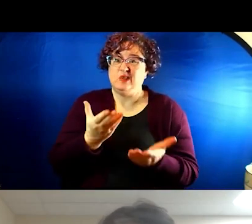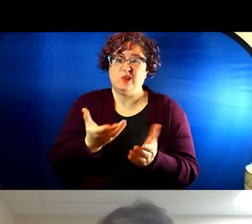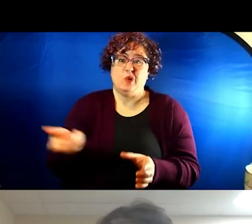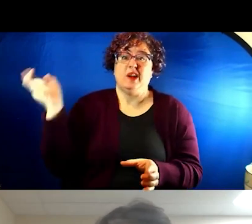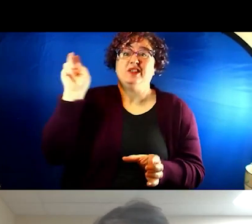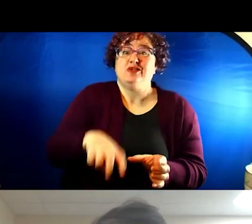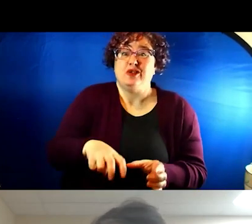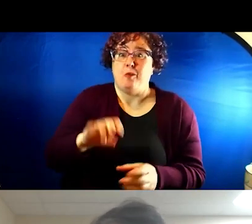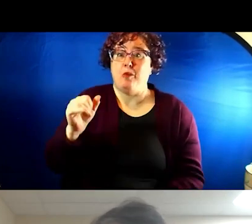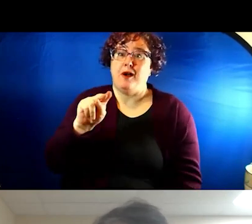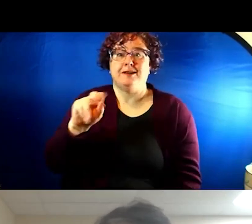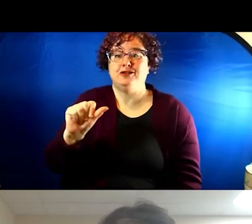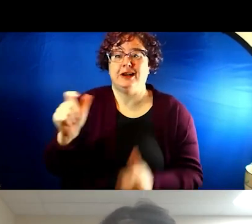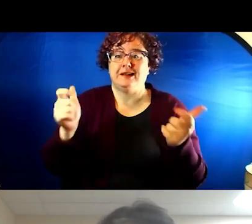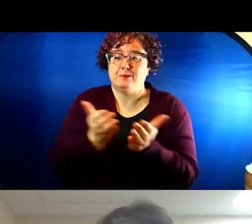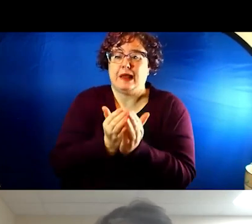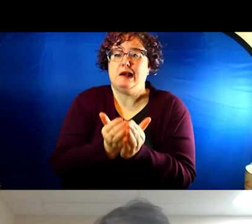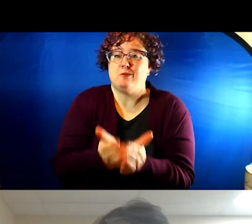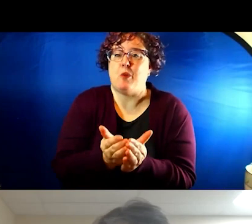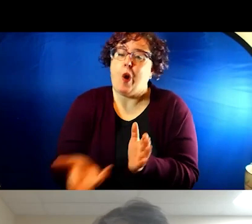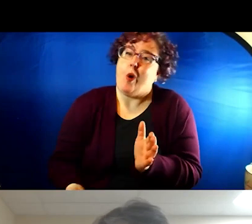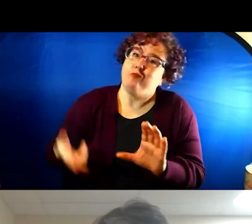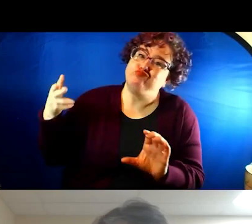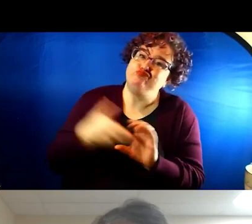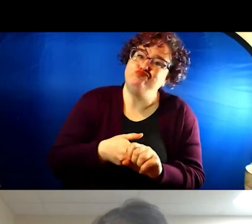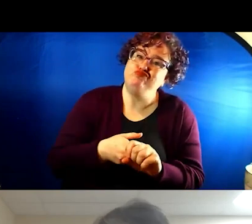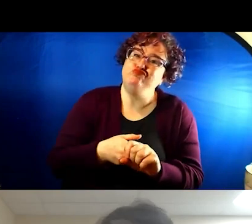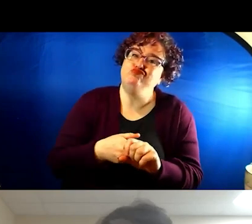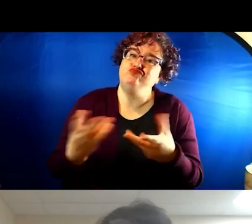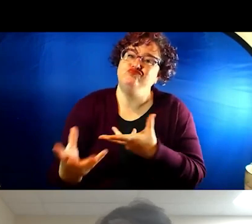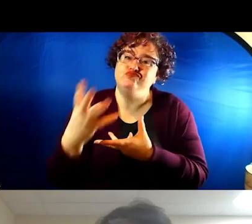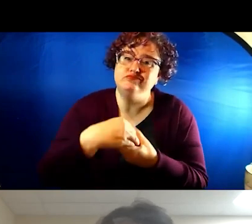TO JOIN WITH THIS AND MAKE IT A REALITY.